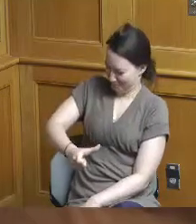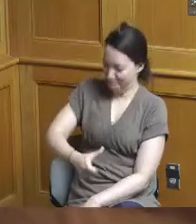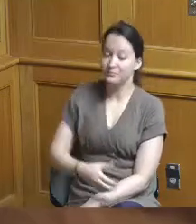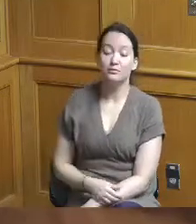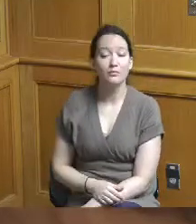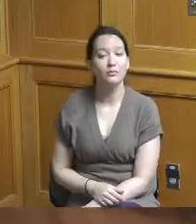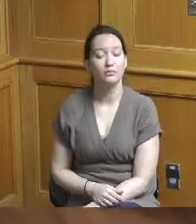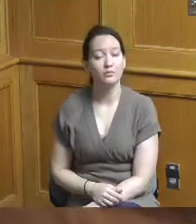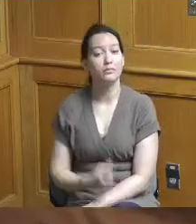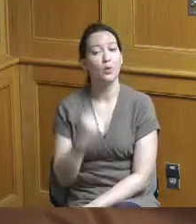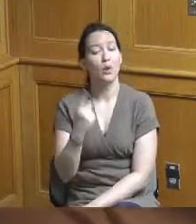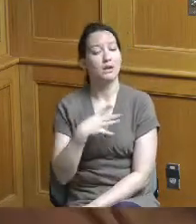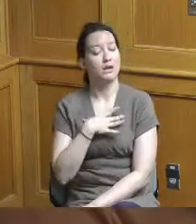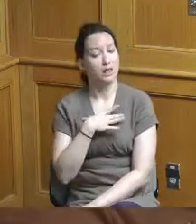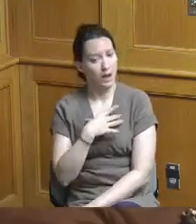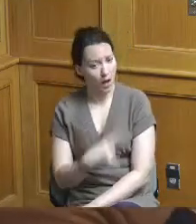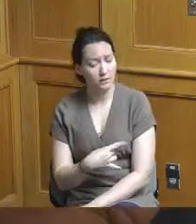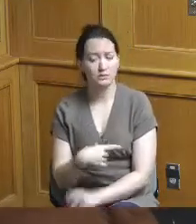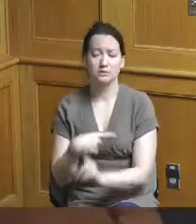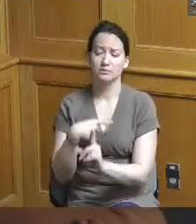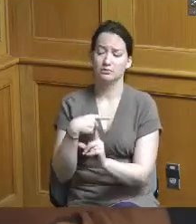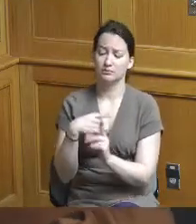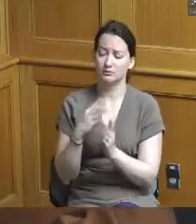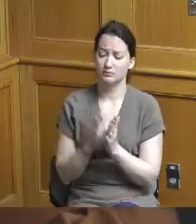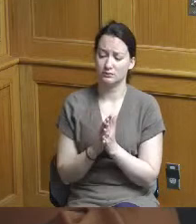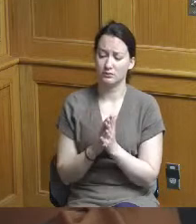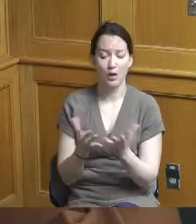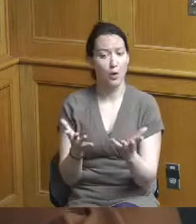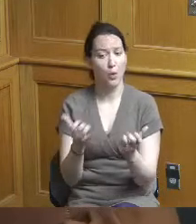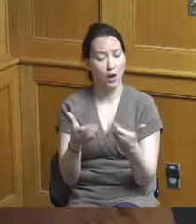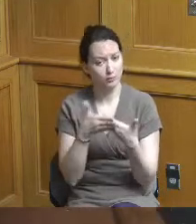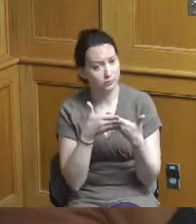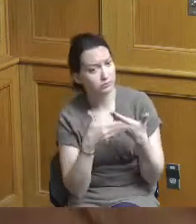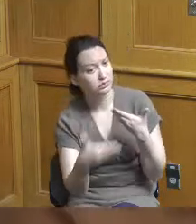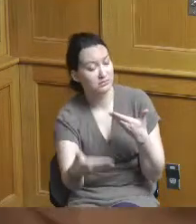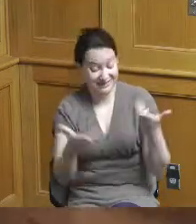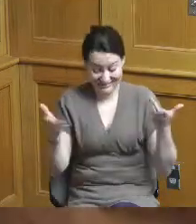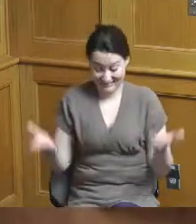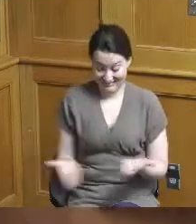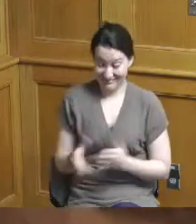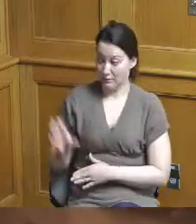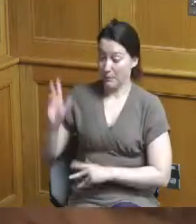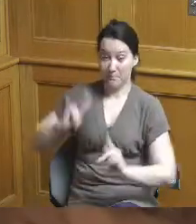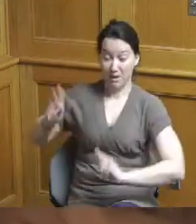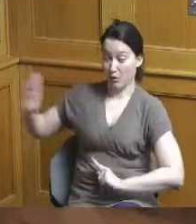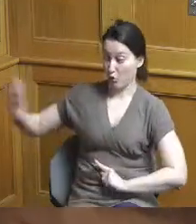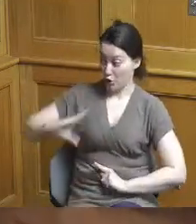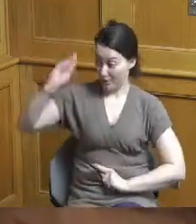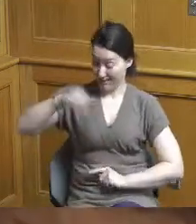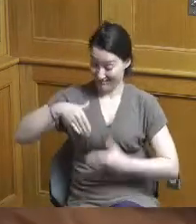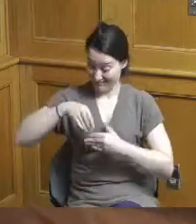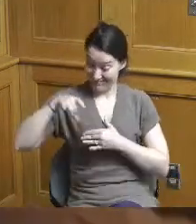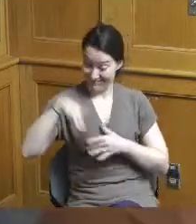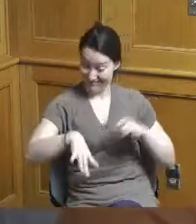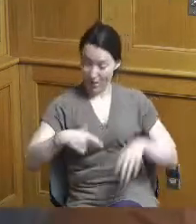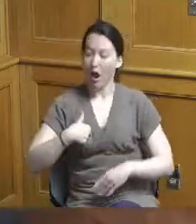that I'd like for us to do after we once we're hearing from everyone moving forward I'm looking